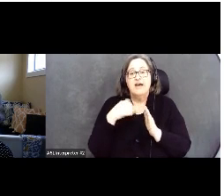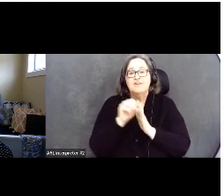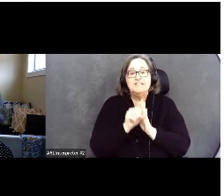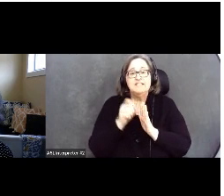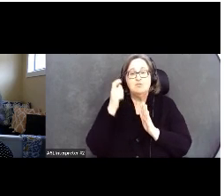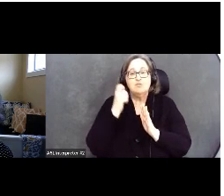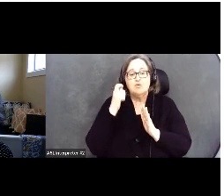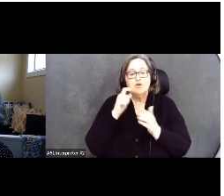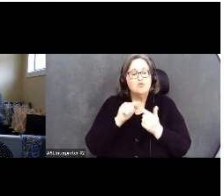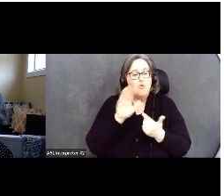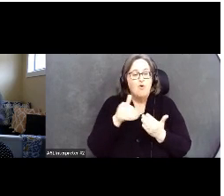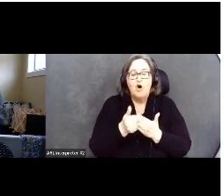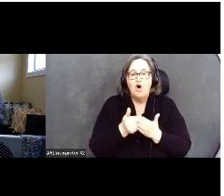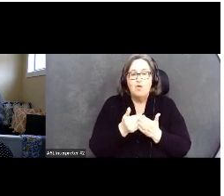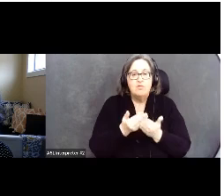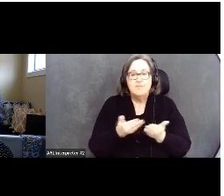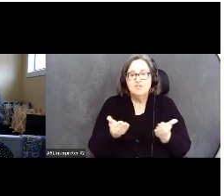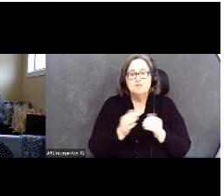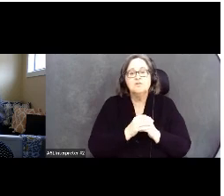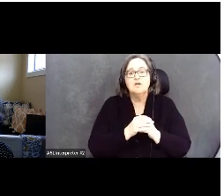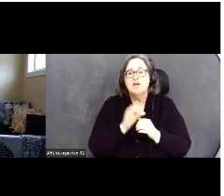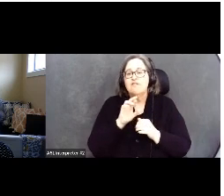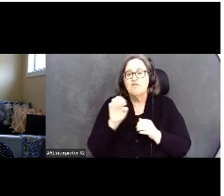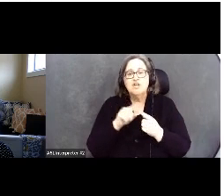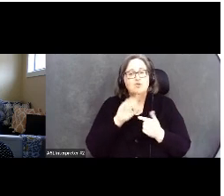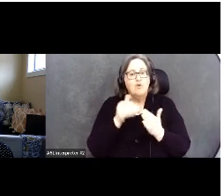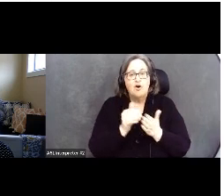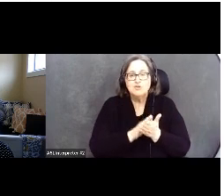these materials, free to all schools, public and private in these states,